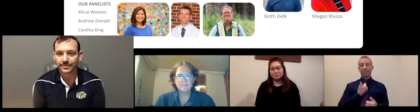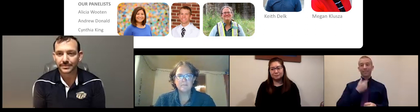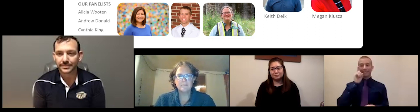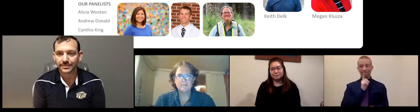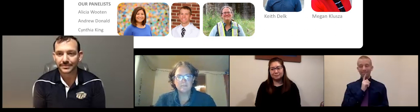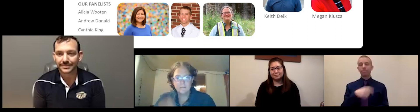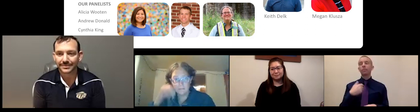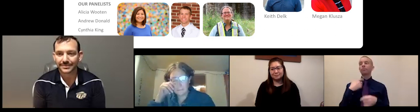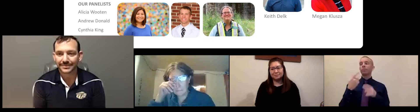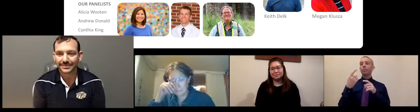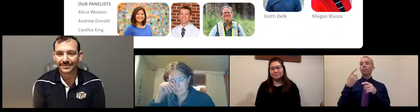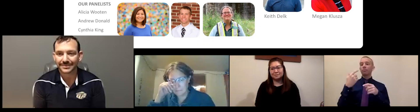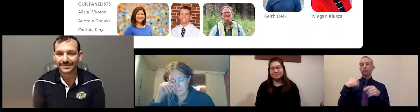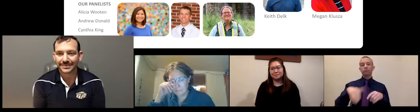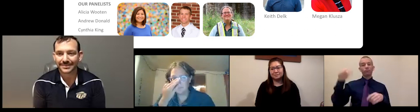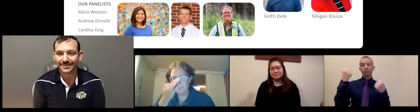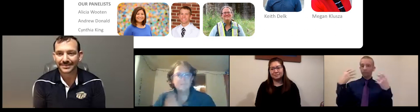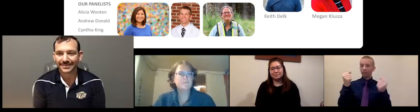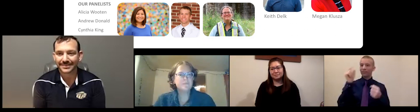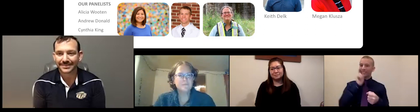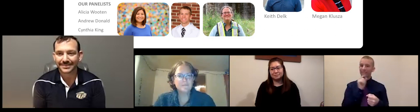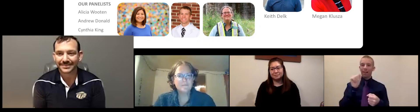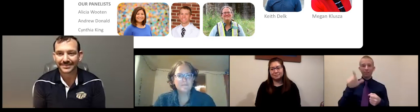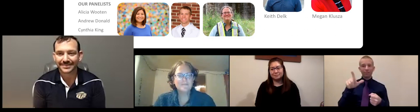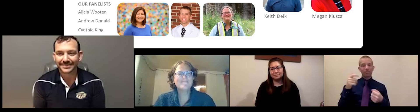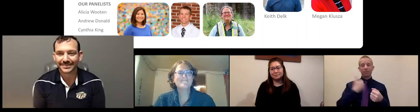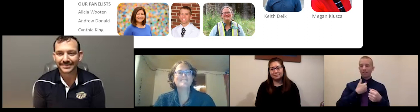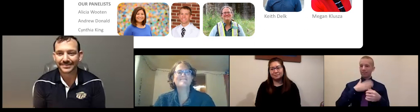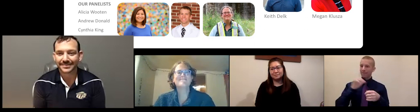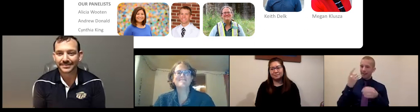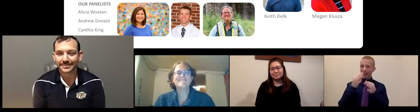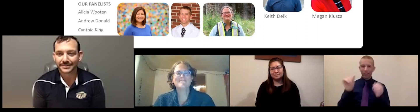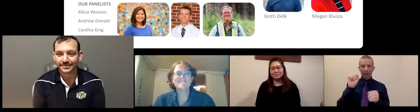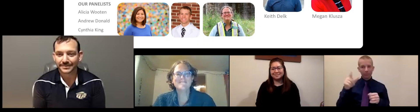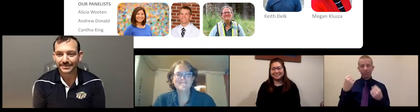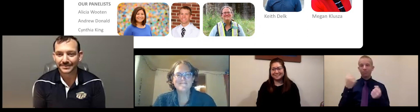I am Deaf. I grew up signing, ASL is my first language.